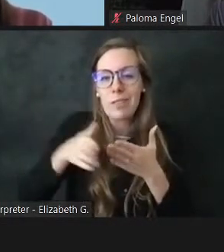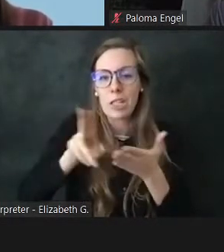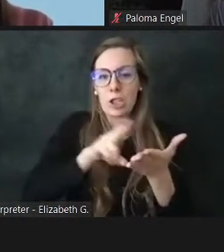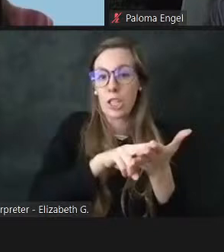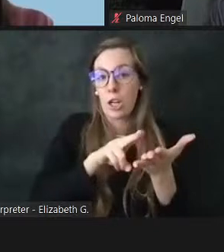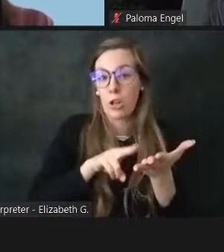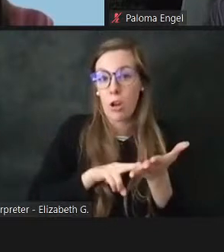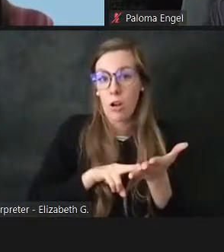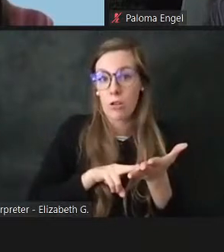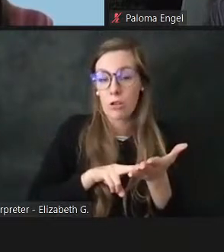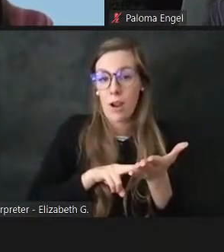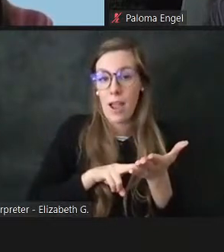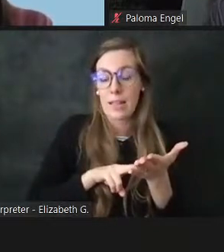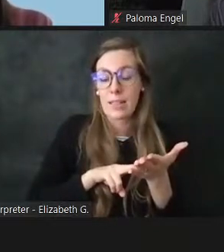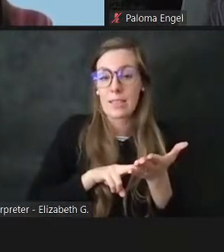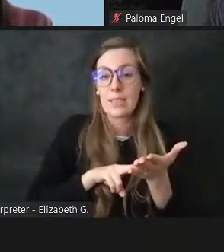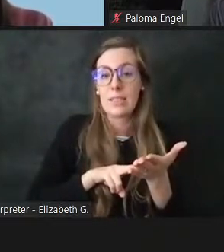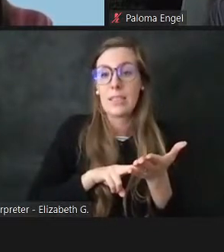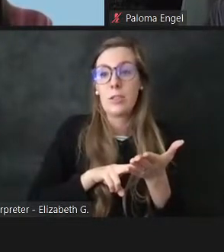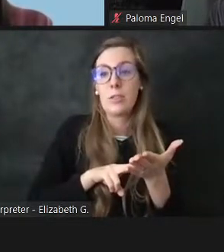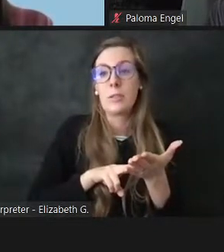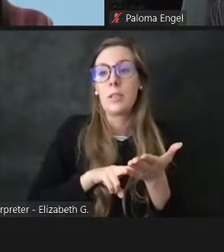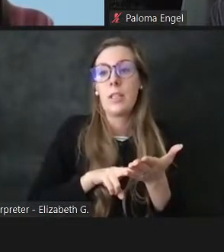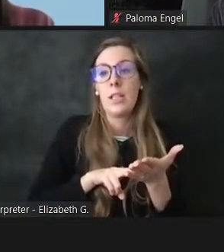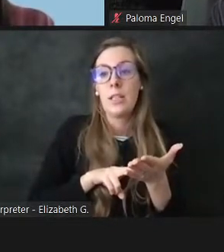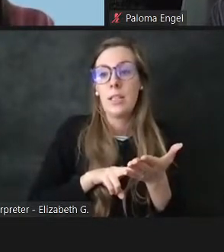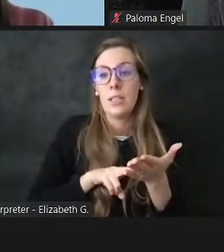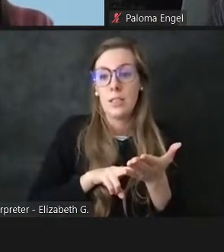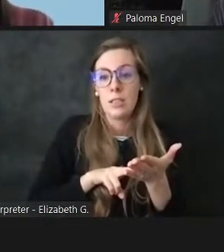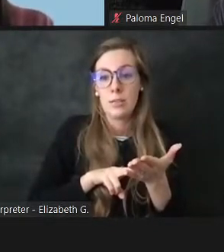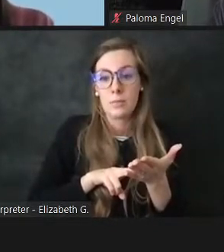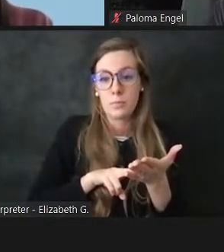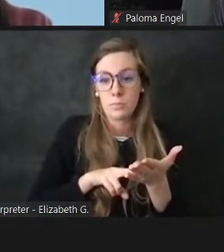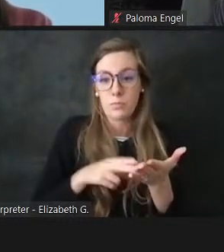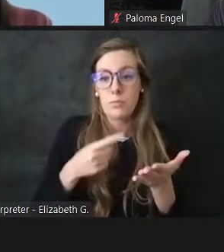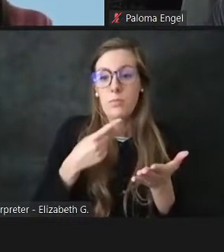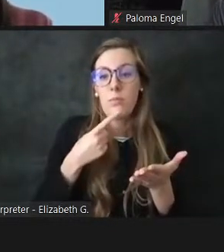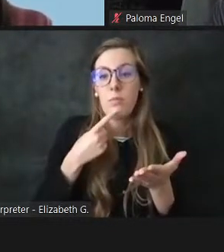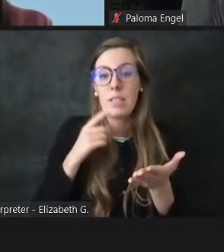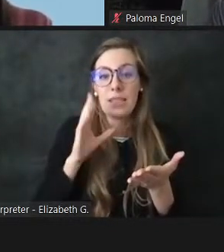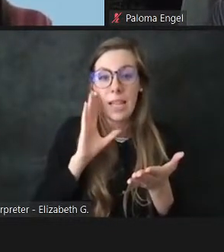then it would have then we're going to close our clinic and run your part.